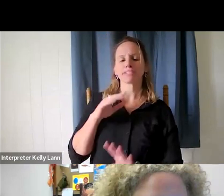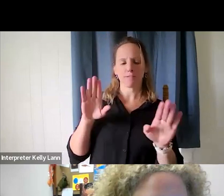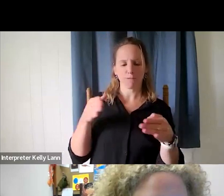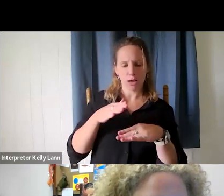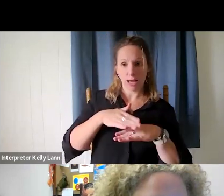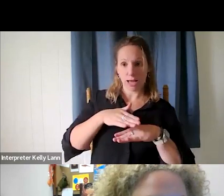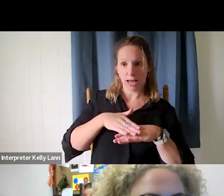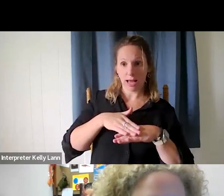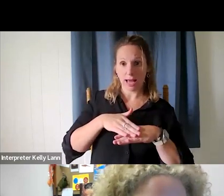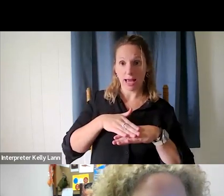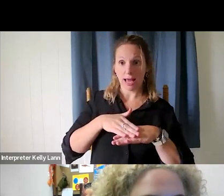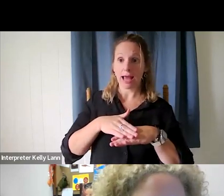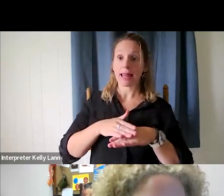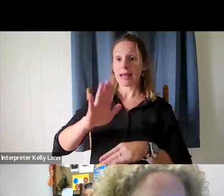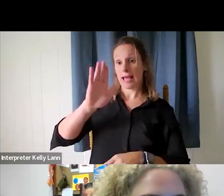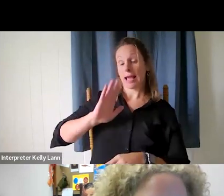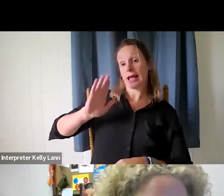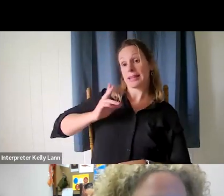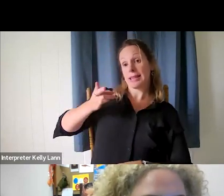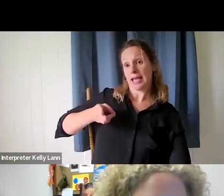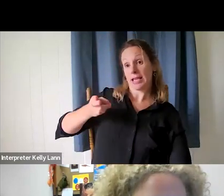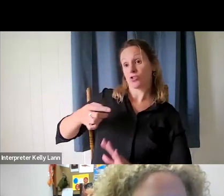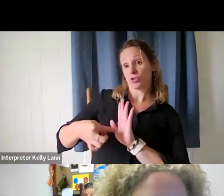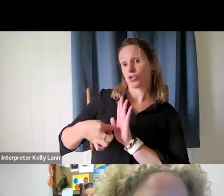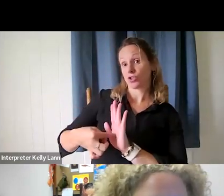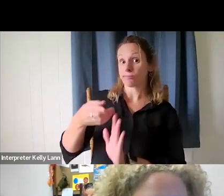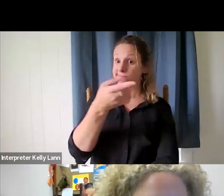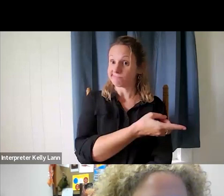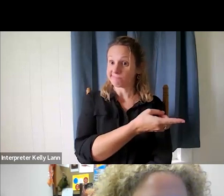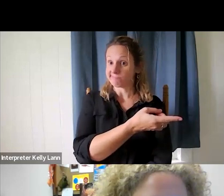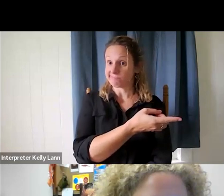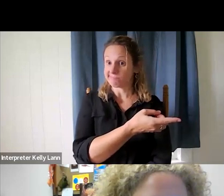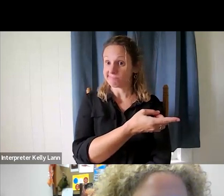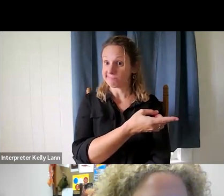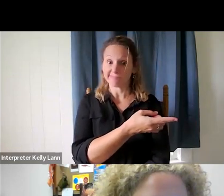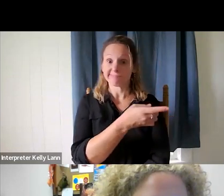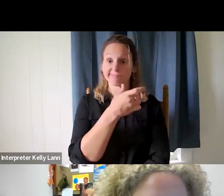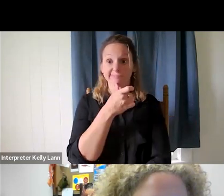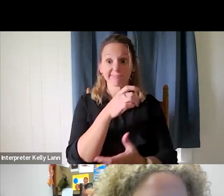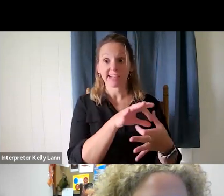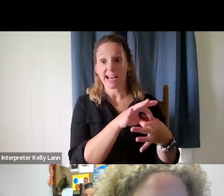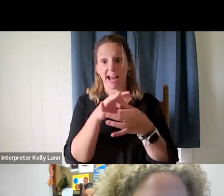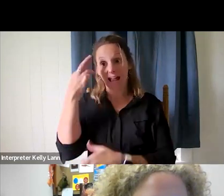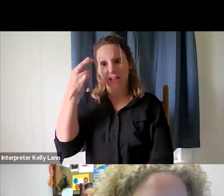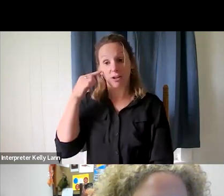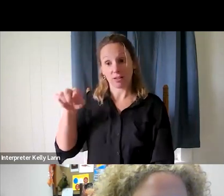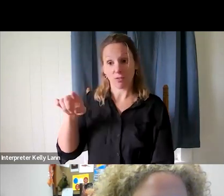on the substance use history section to show that, listen, his substance use is not what's causing his disability.